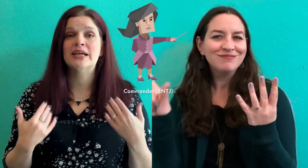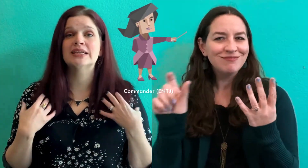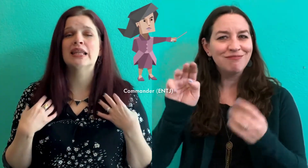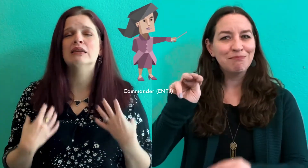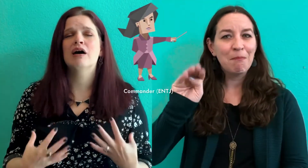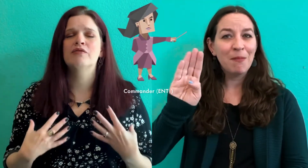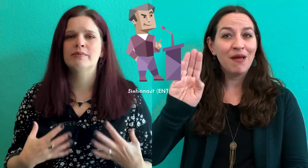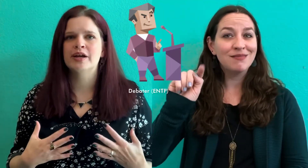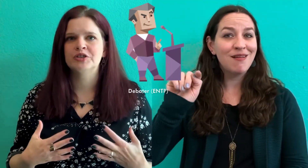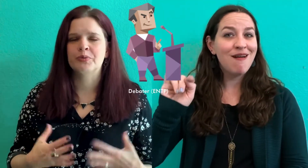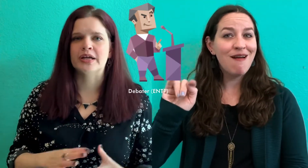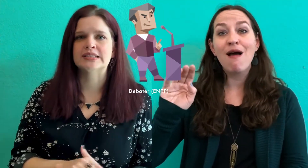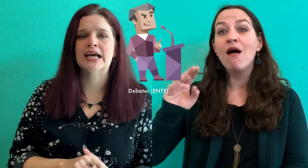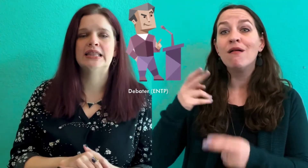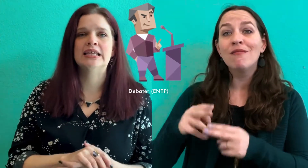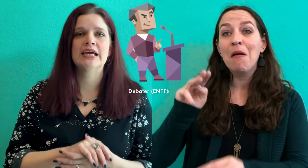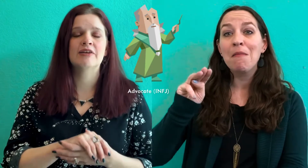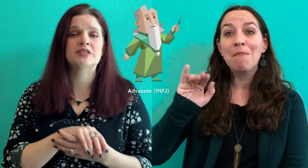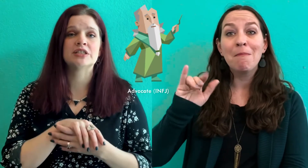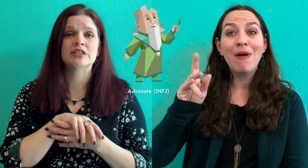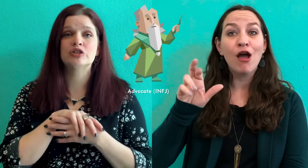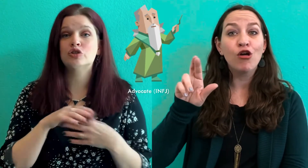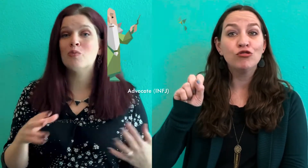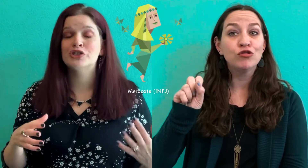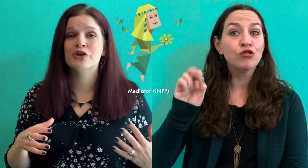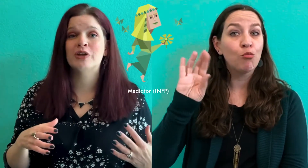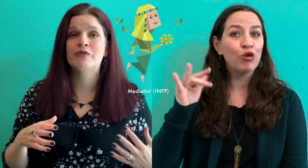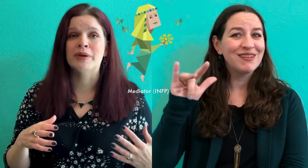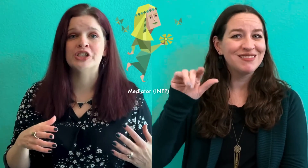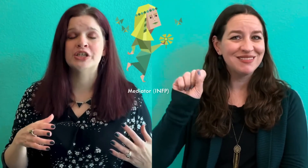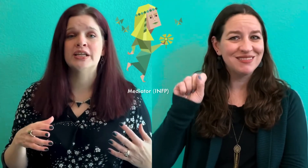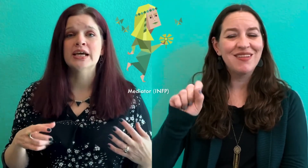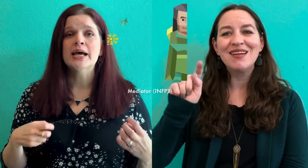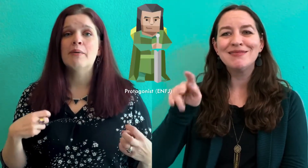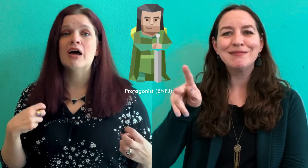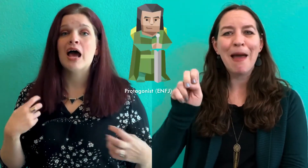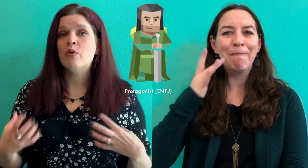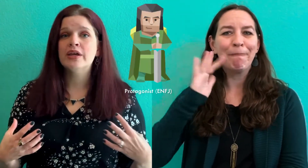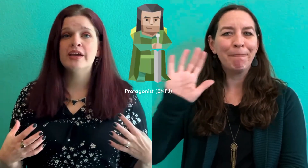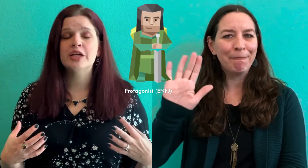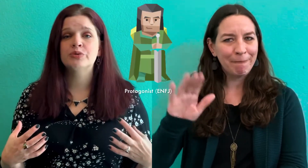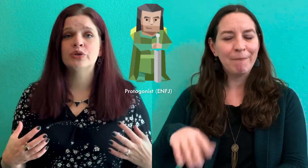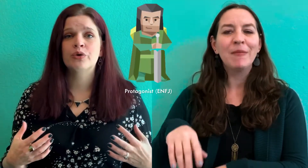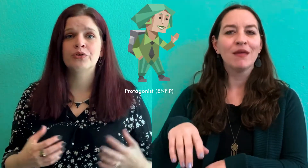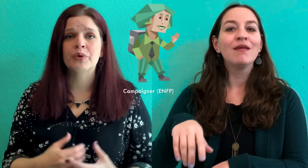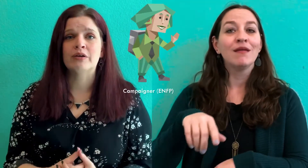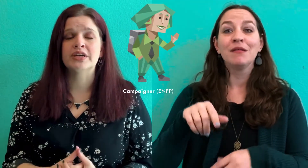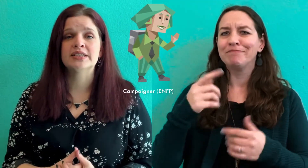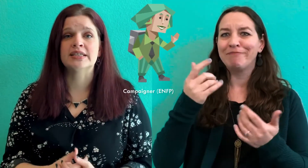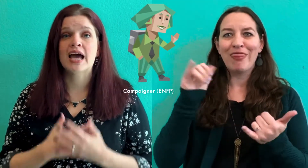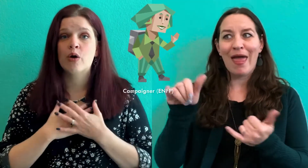because I love the Myers Briggs. I think it gives us so much good information about how we engage with the world around us and how